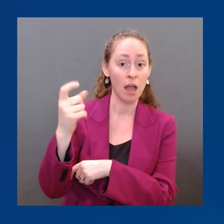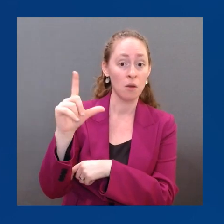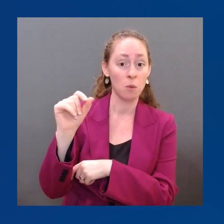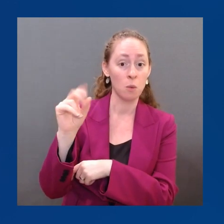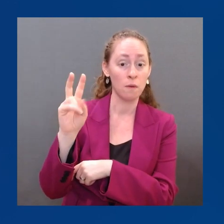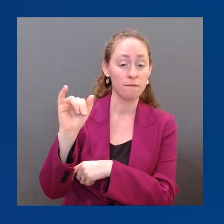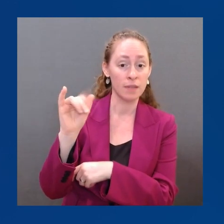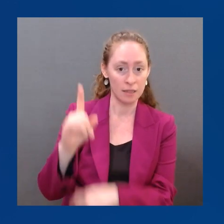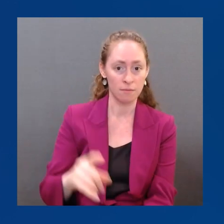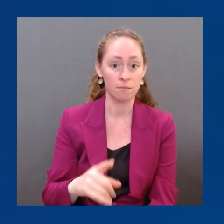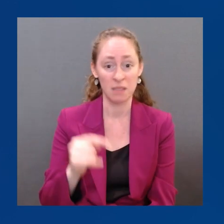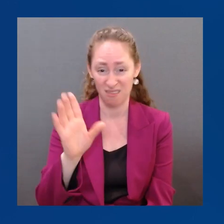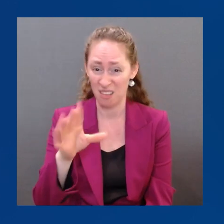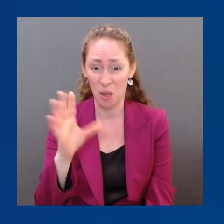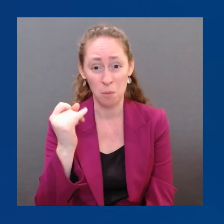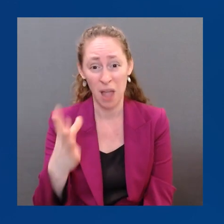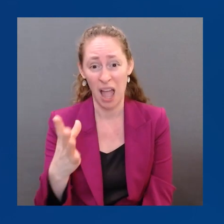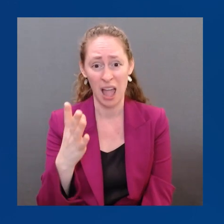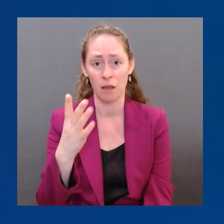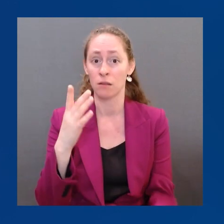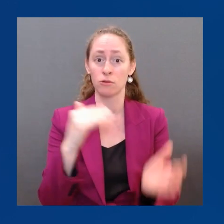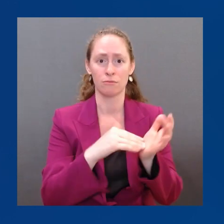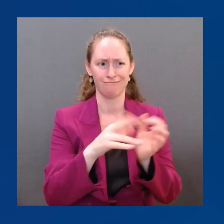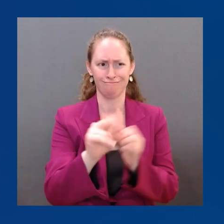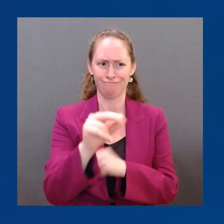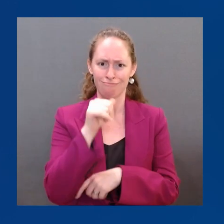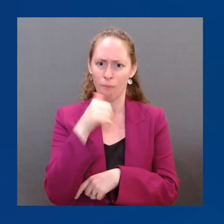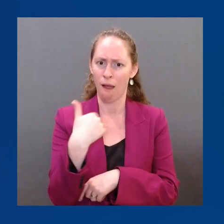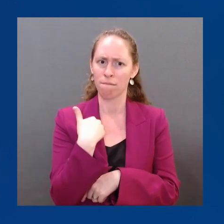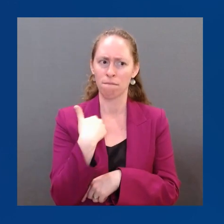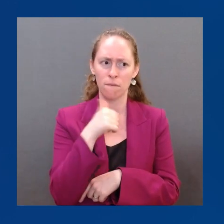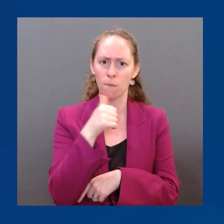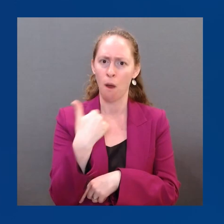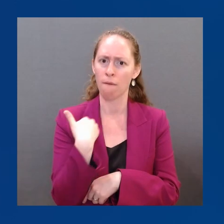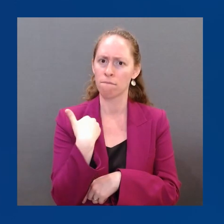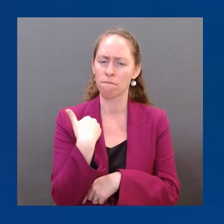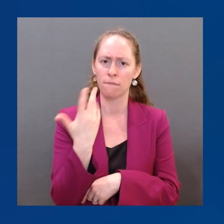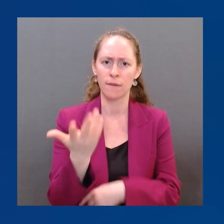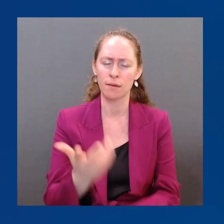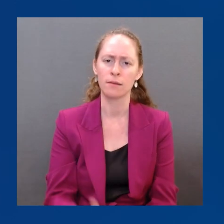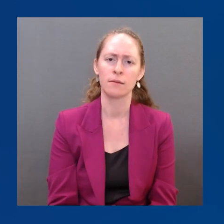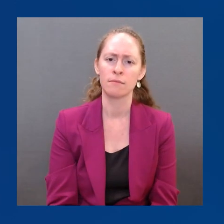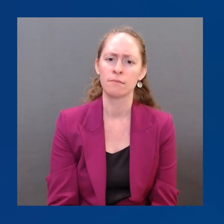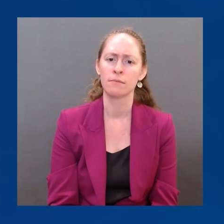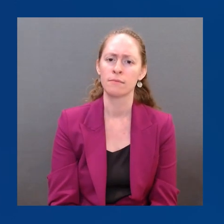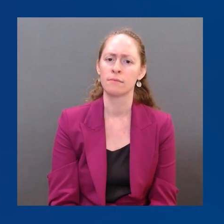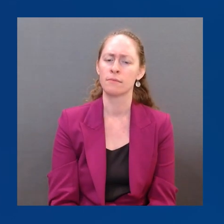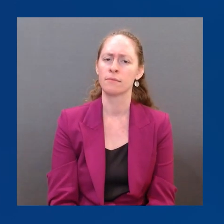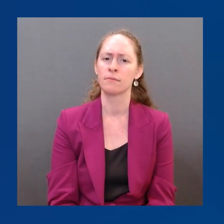Is that a disconnect between the administration and doctors not knowing? Or is the supply --